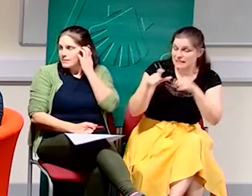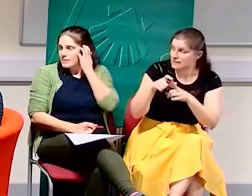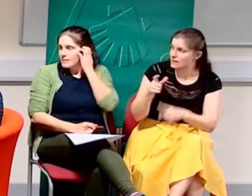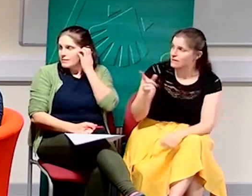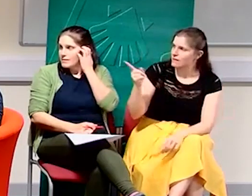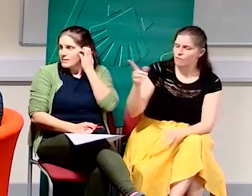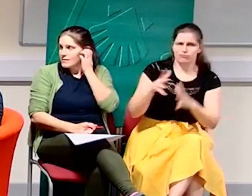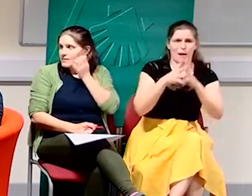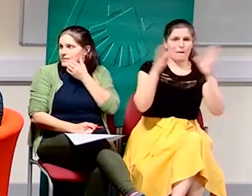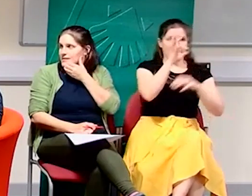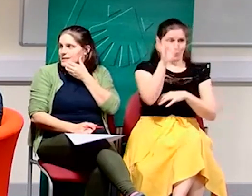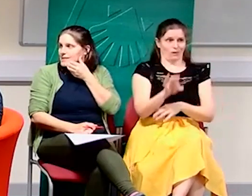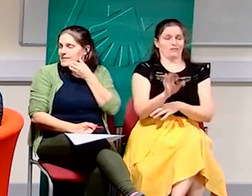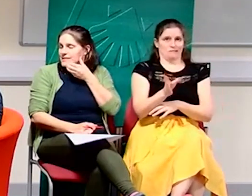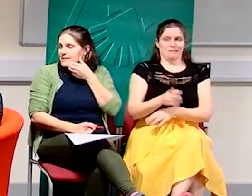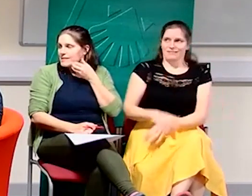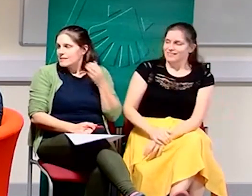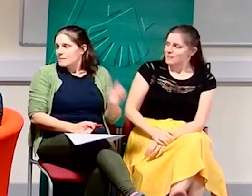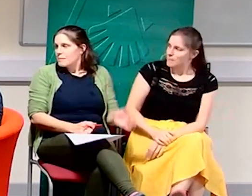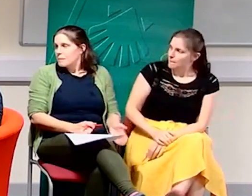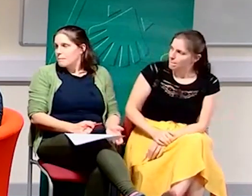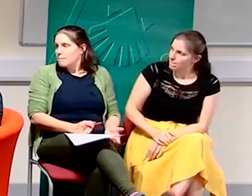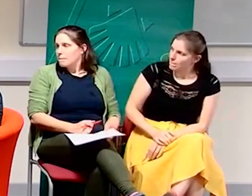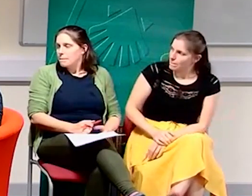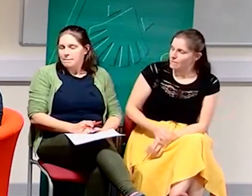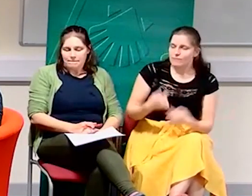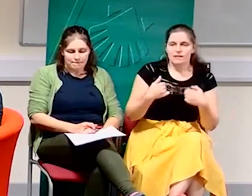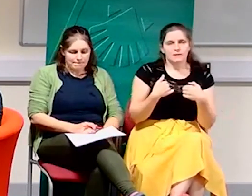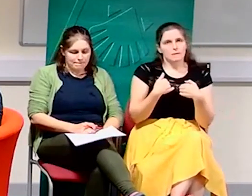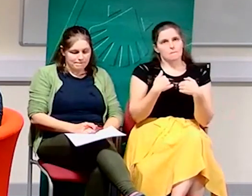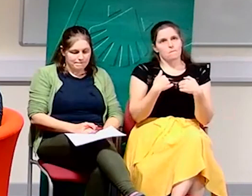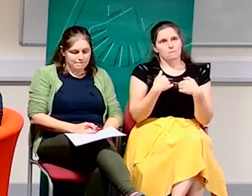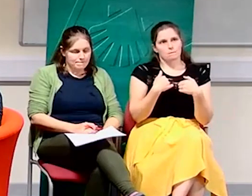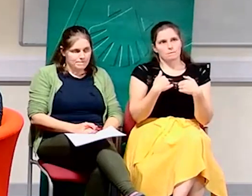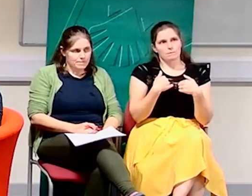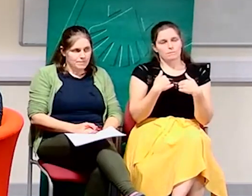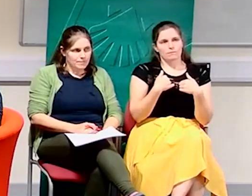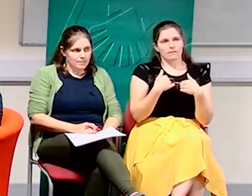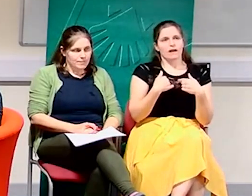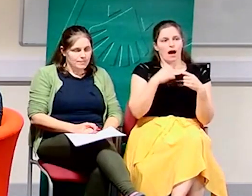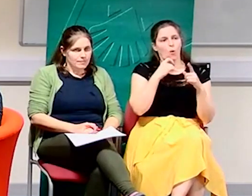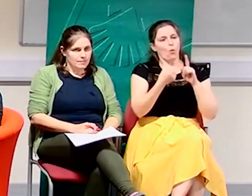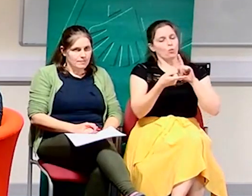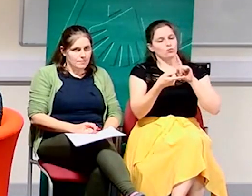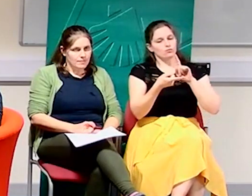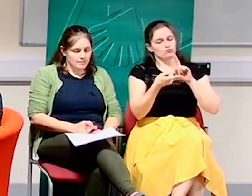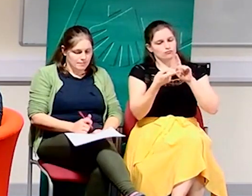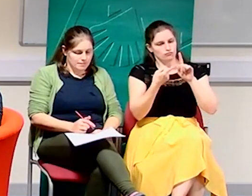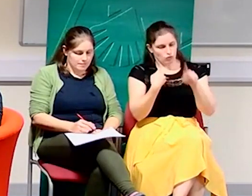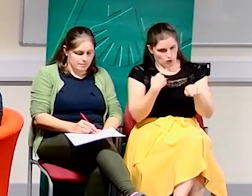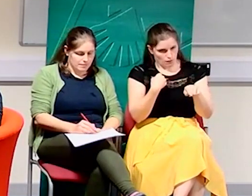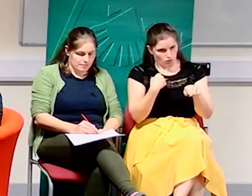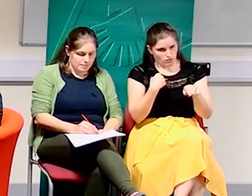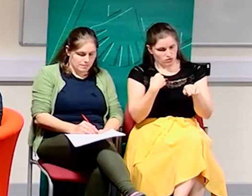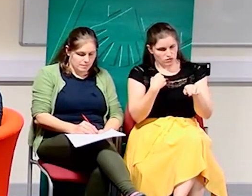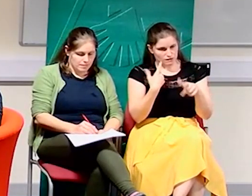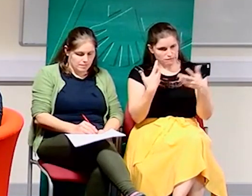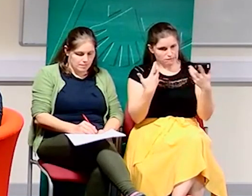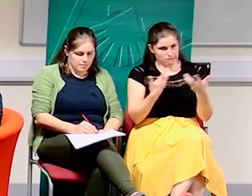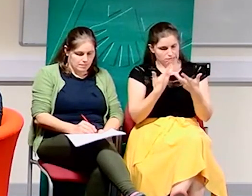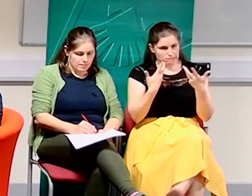quite a big question for you it is um I would say to the person um online um to there are National